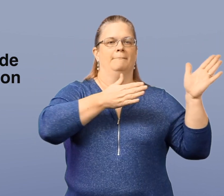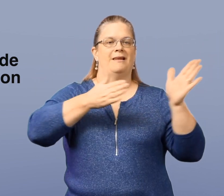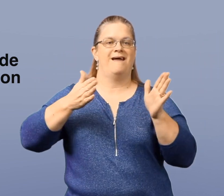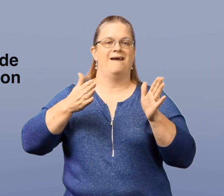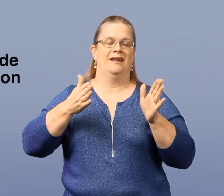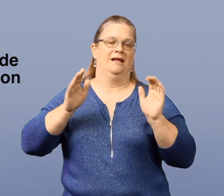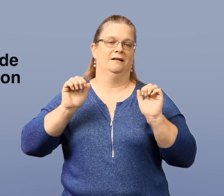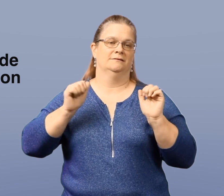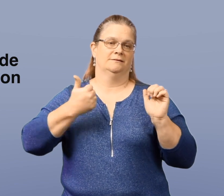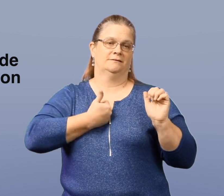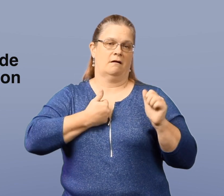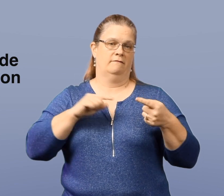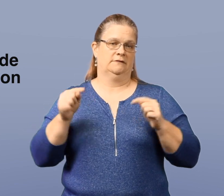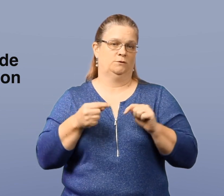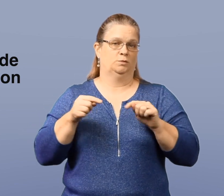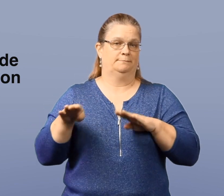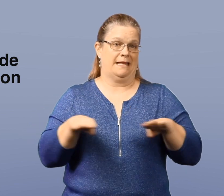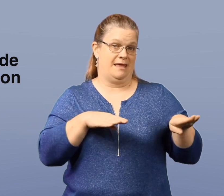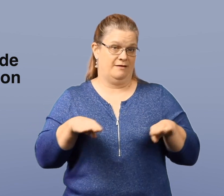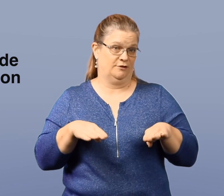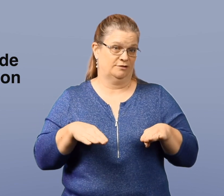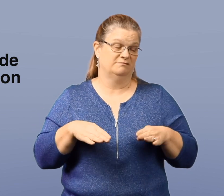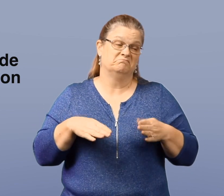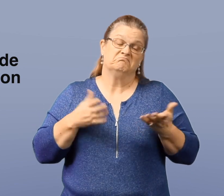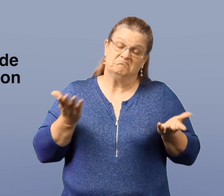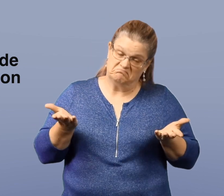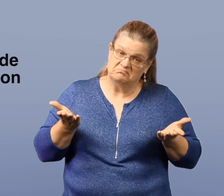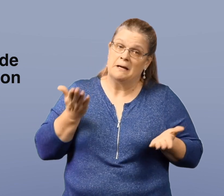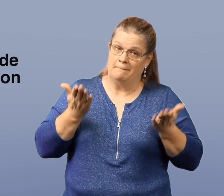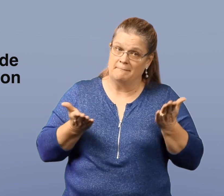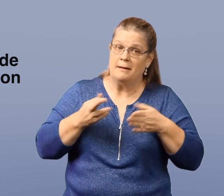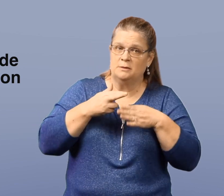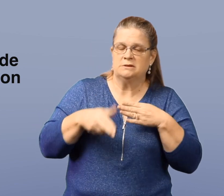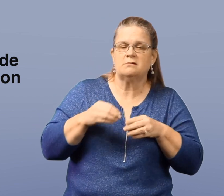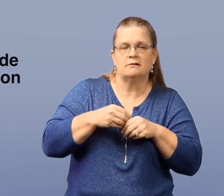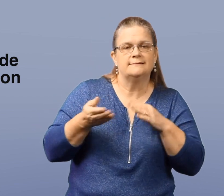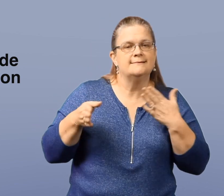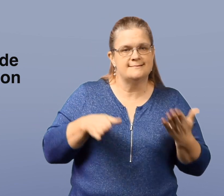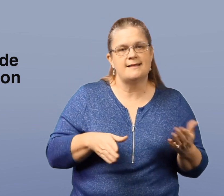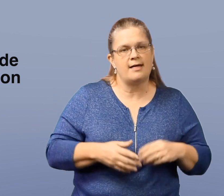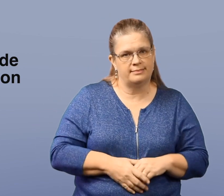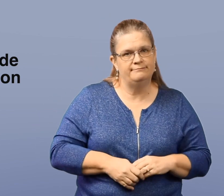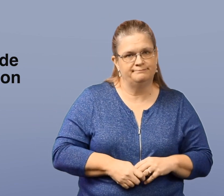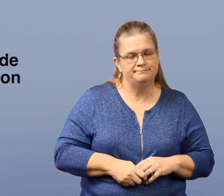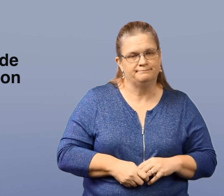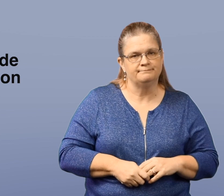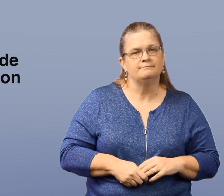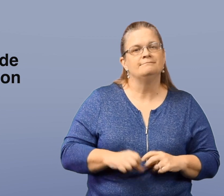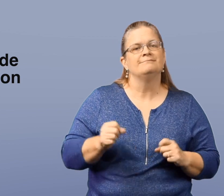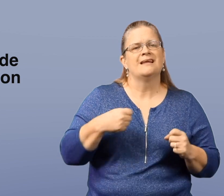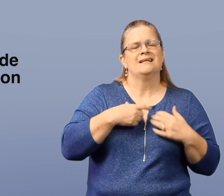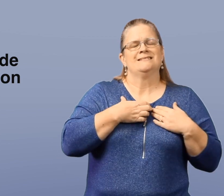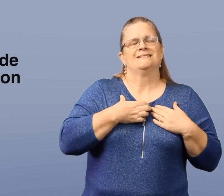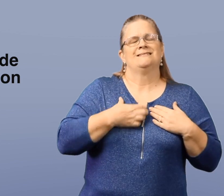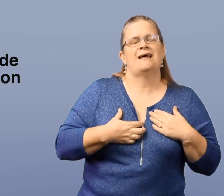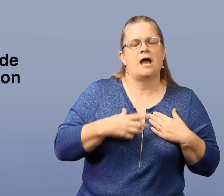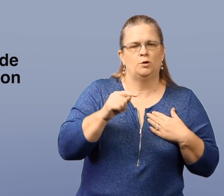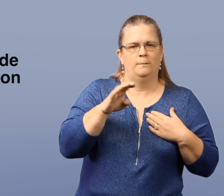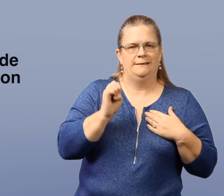or planning for self-injurious behavior which may result in one's death.